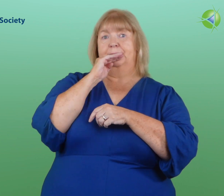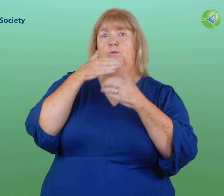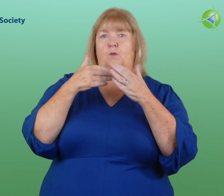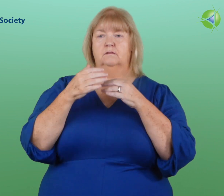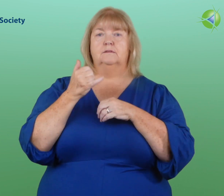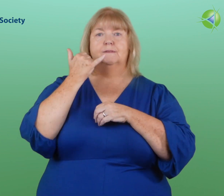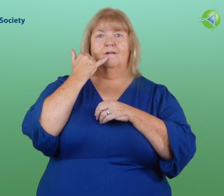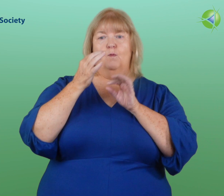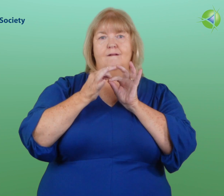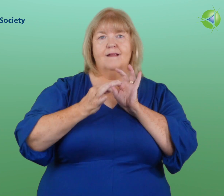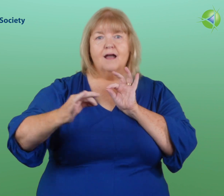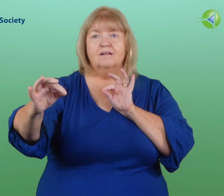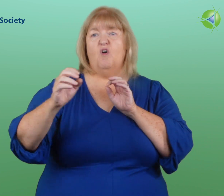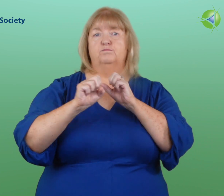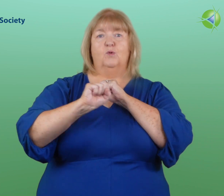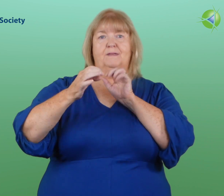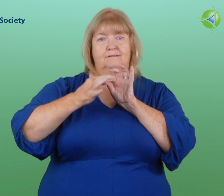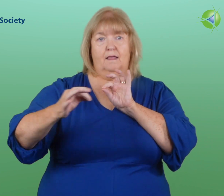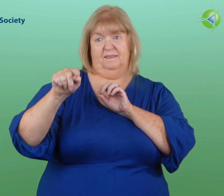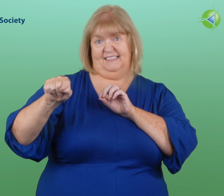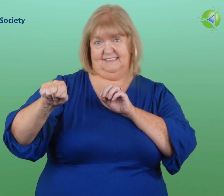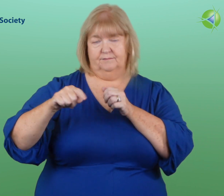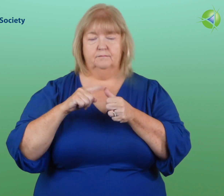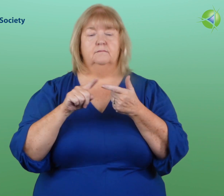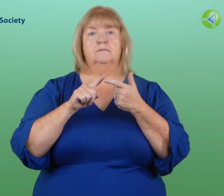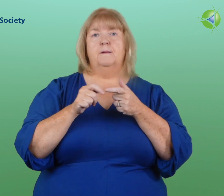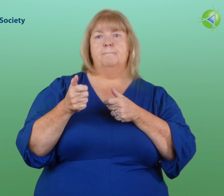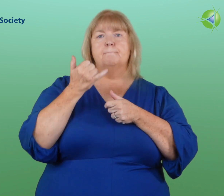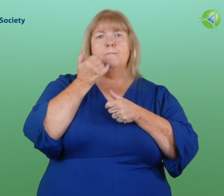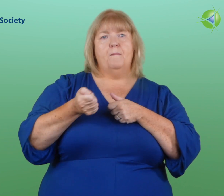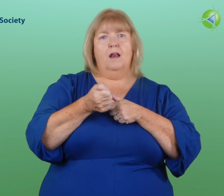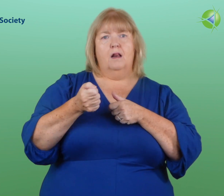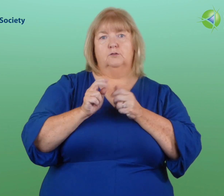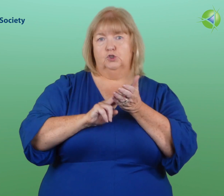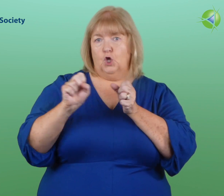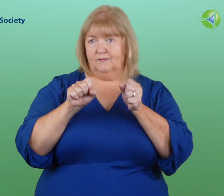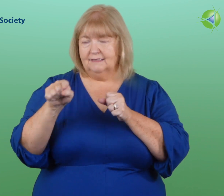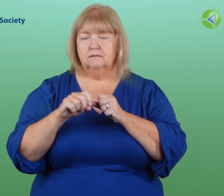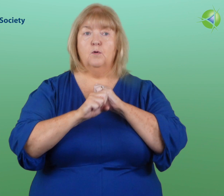In this context, ECS means: a fixed-line telephone service